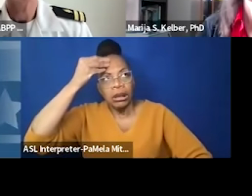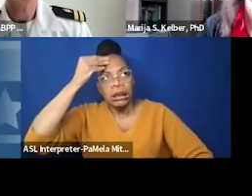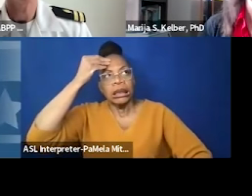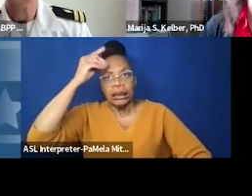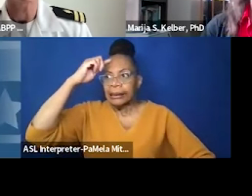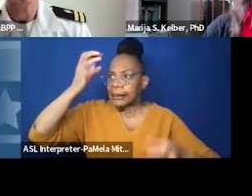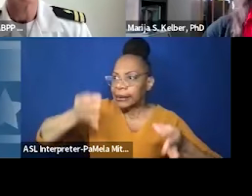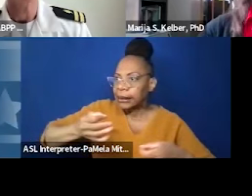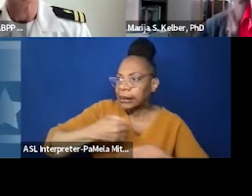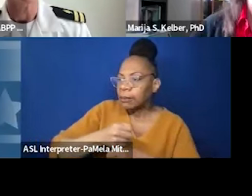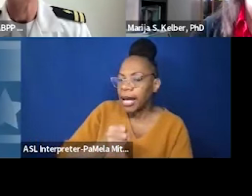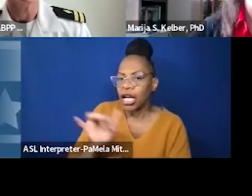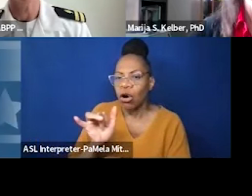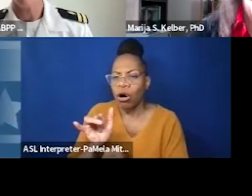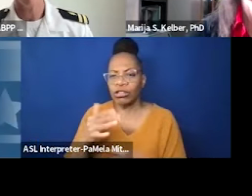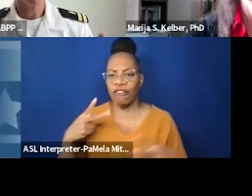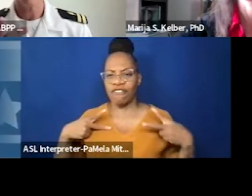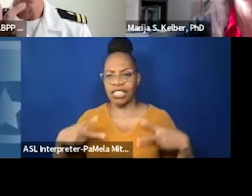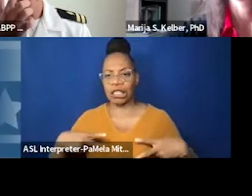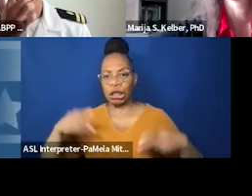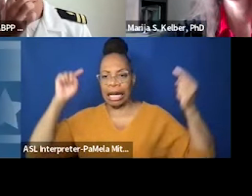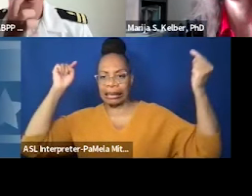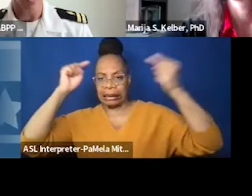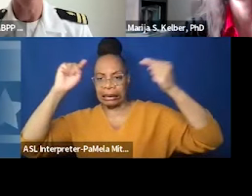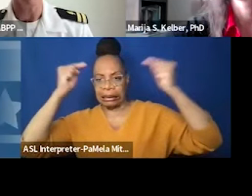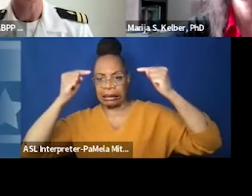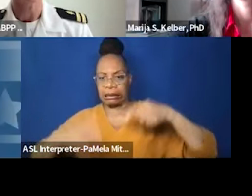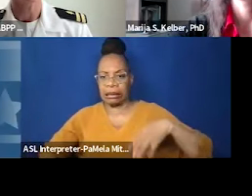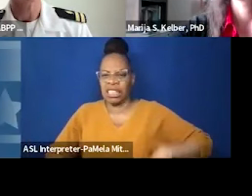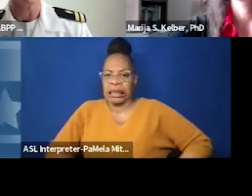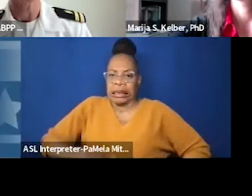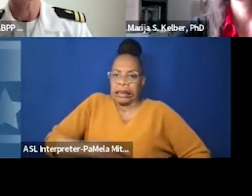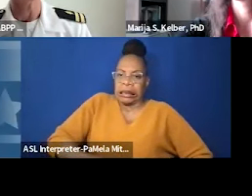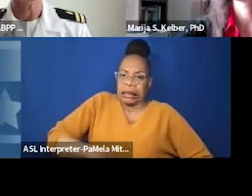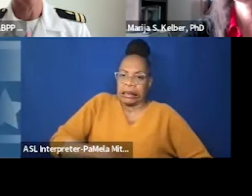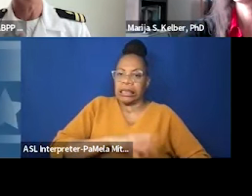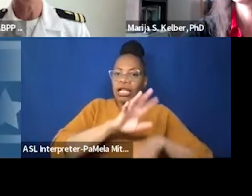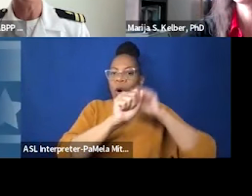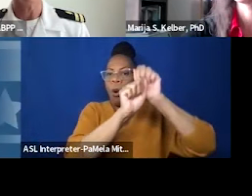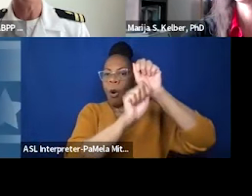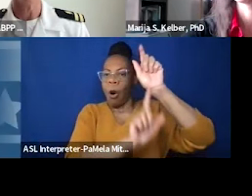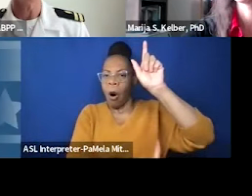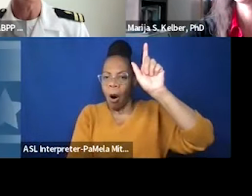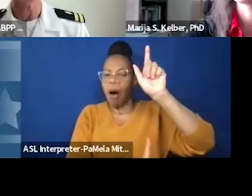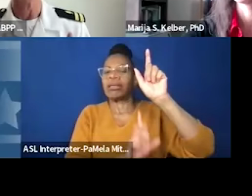and physical symptoms like headaches or stomach upset, all things that are very common reactions to stress, which can be compounded when you are facing